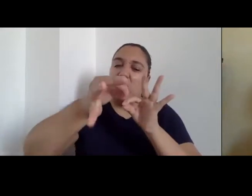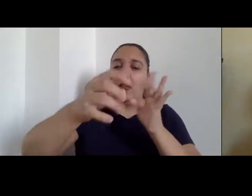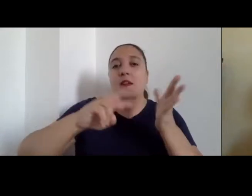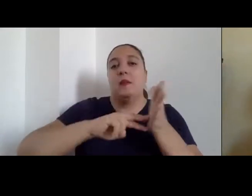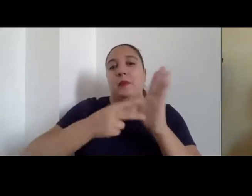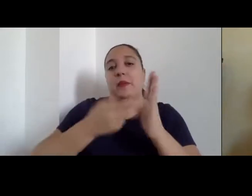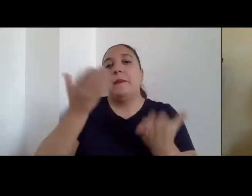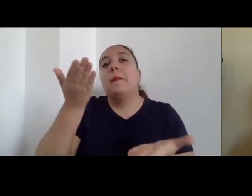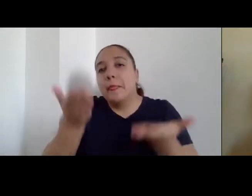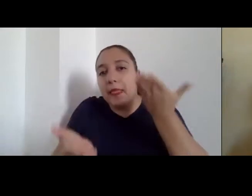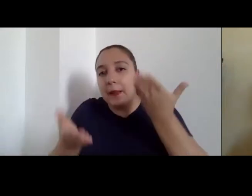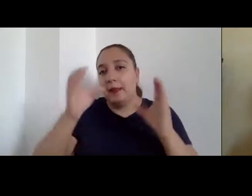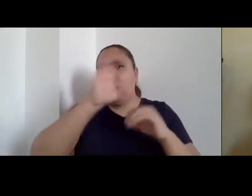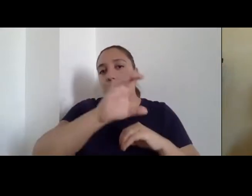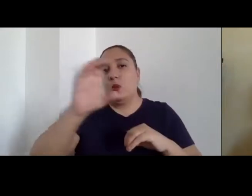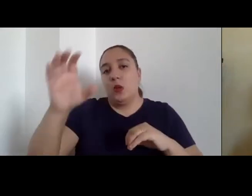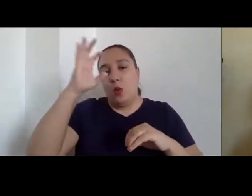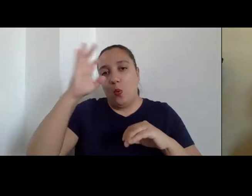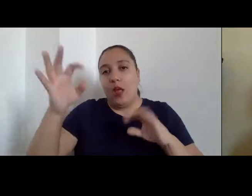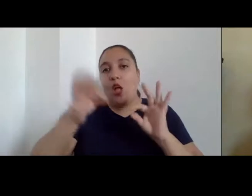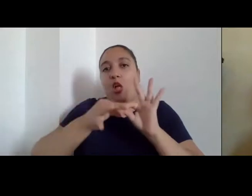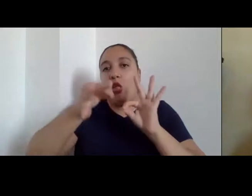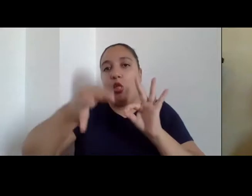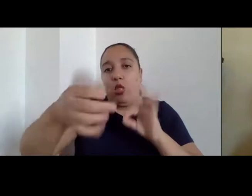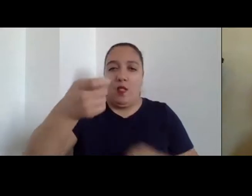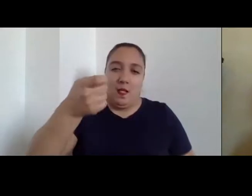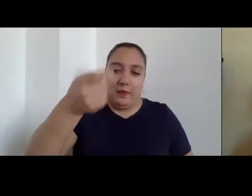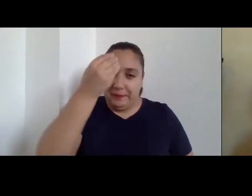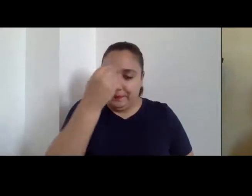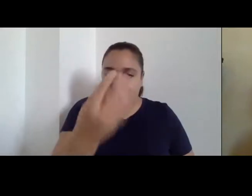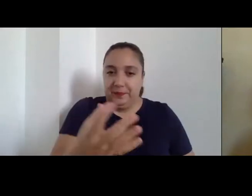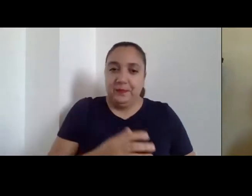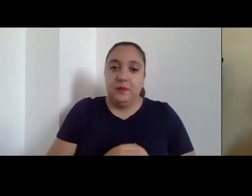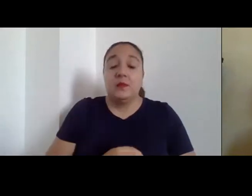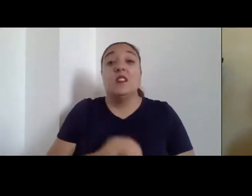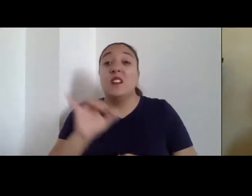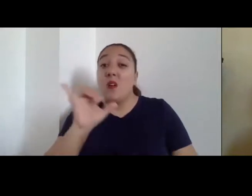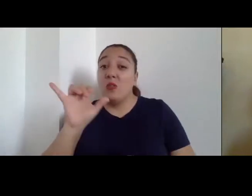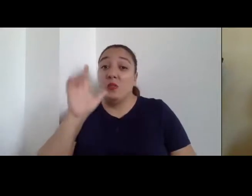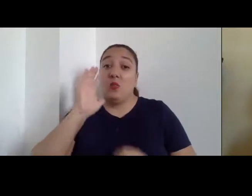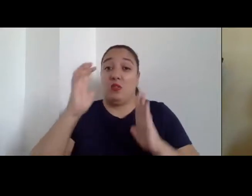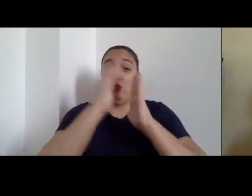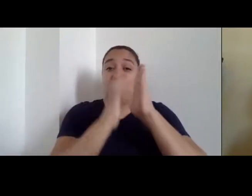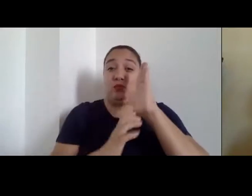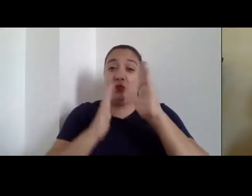a Dance/NYC to stream to text link pinned in your comments. Third, please note this session